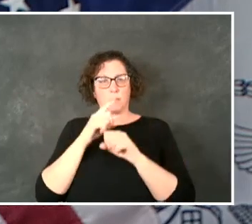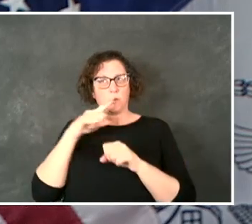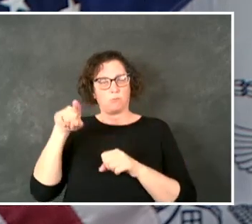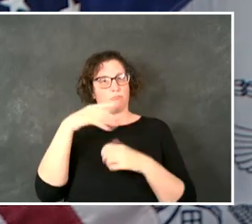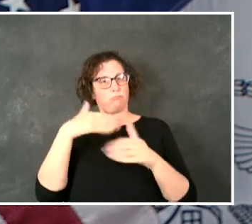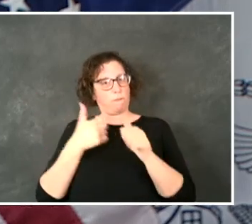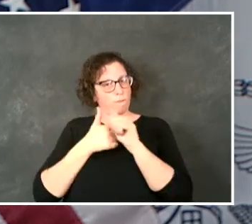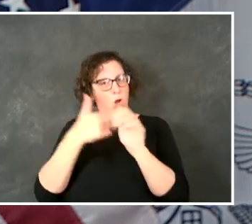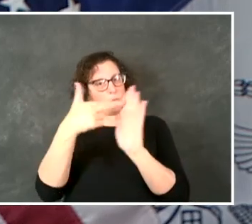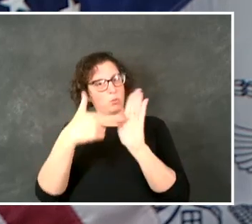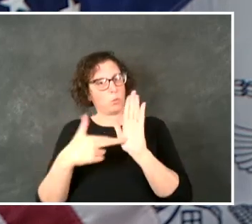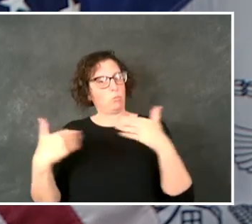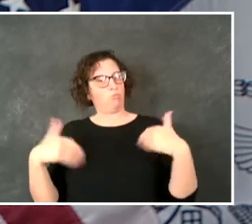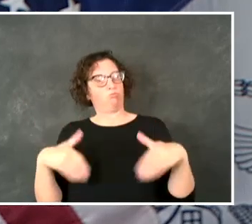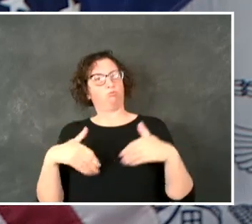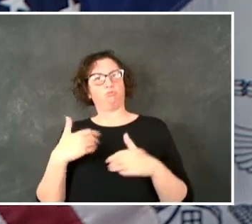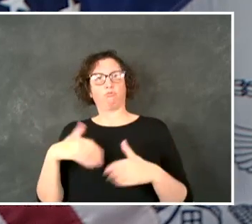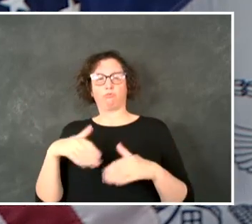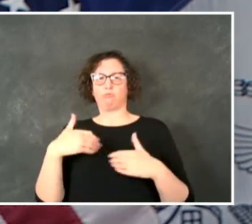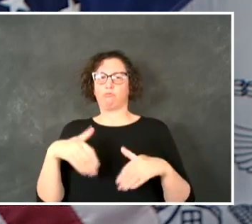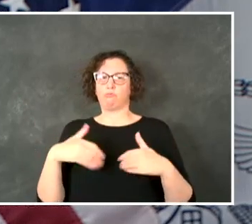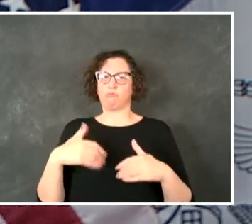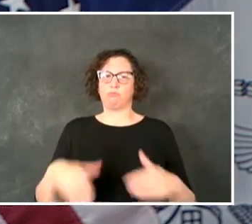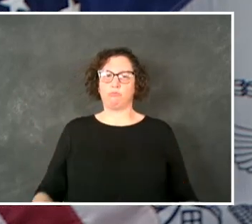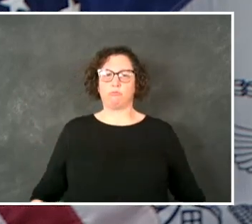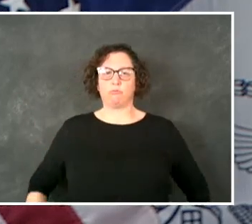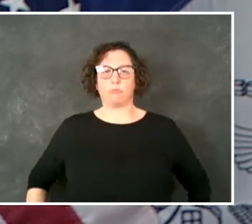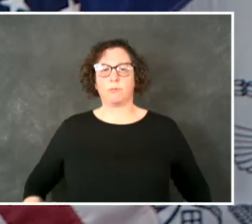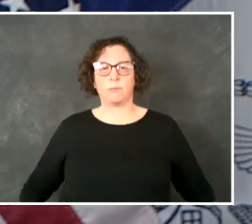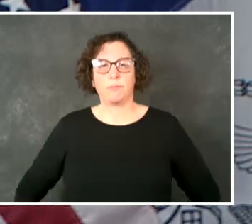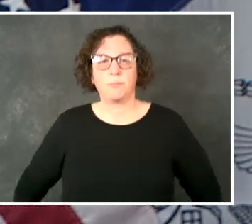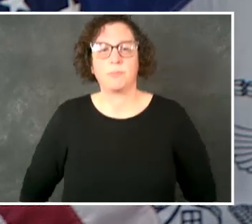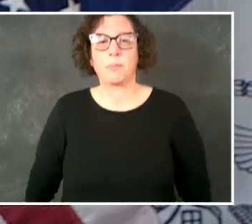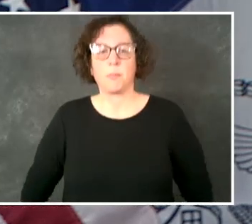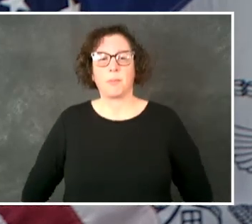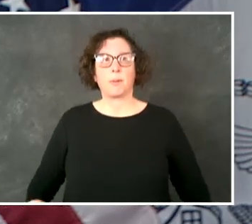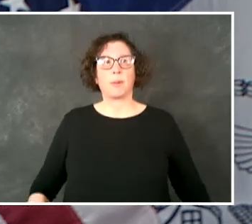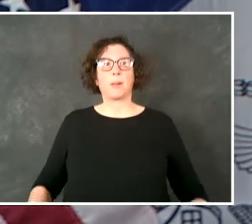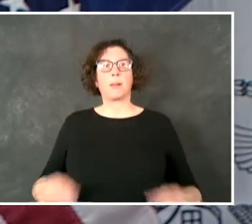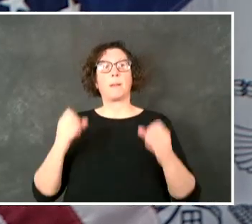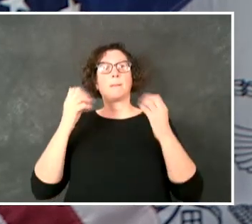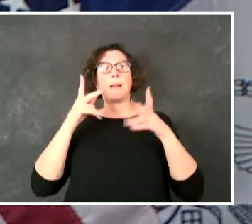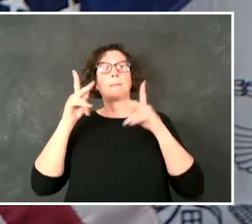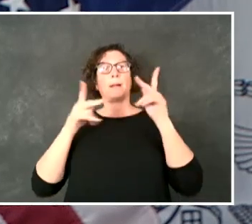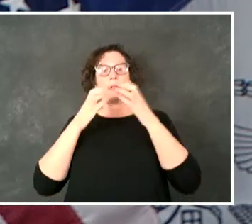I'VE SEEN. IT'S BEEN SO CONISSTNTE OWH MUCH EFFORT